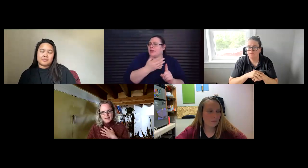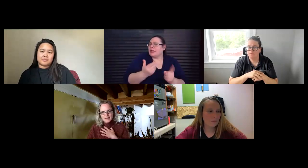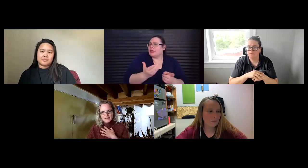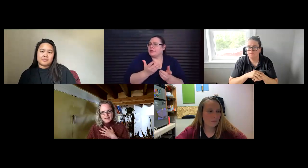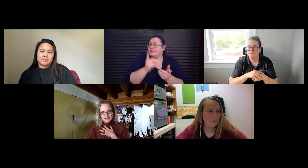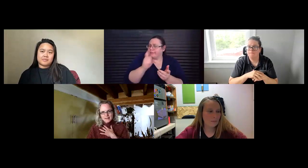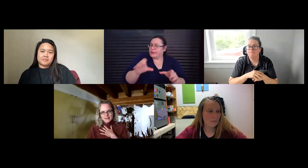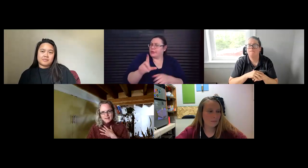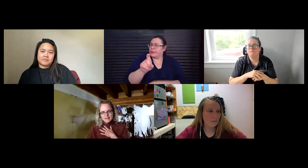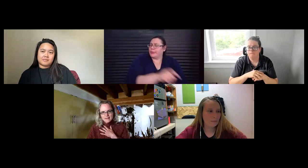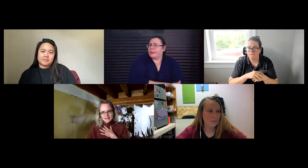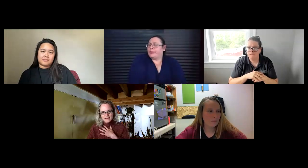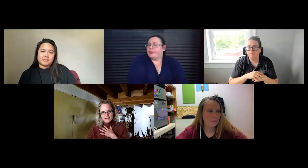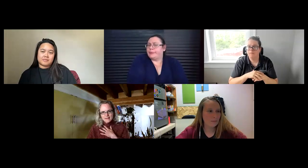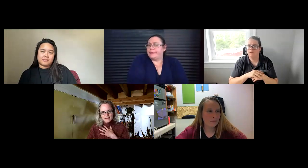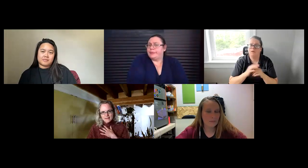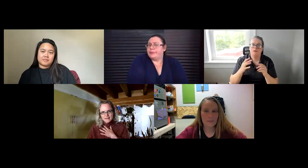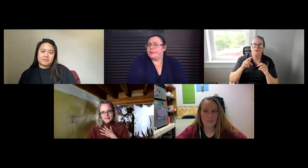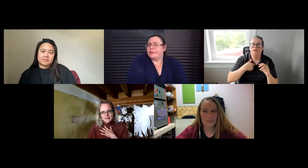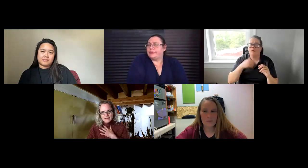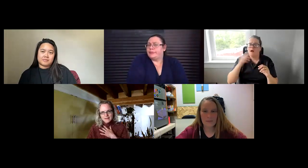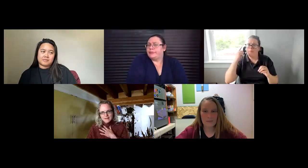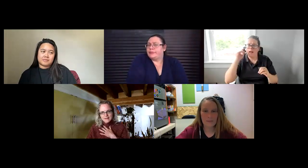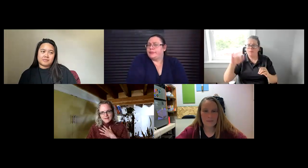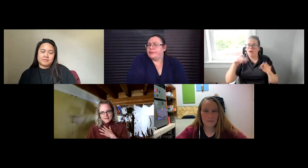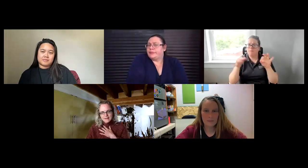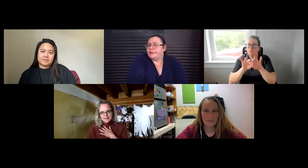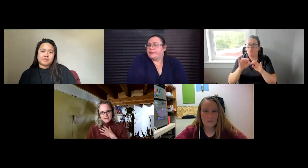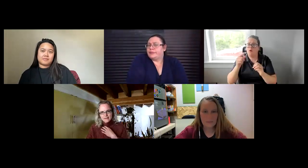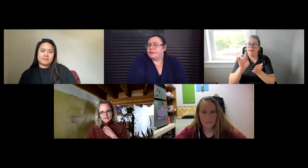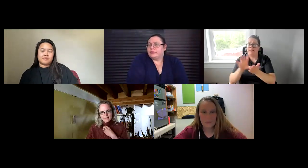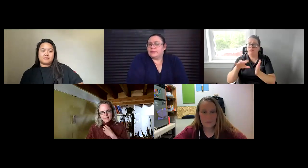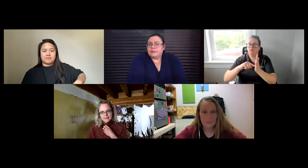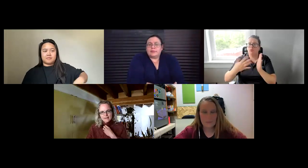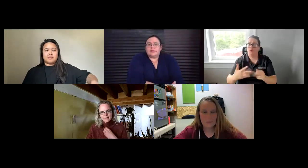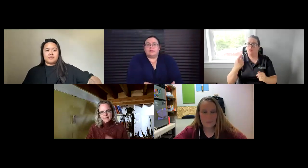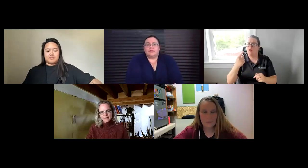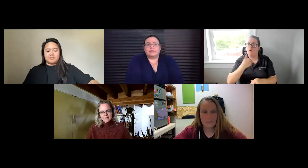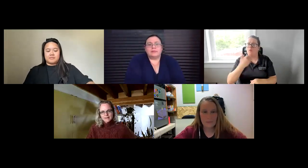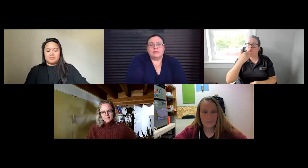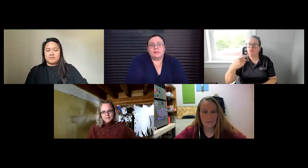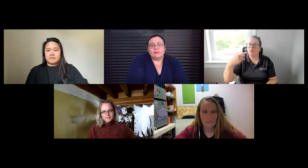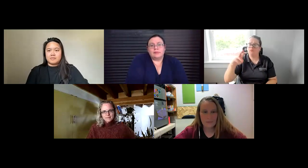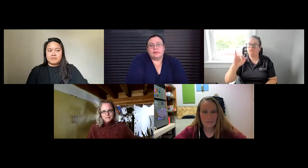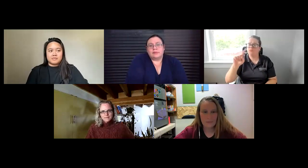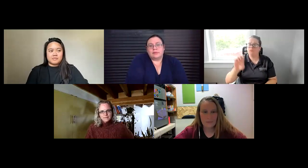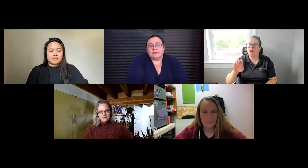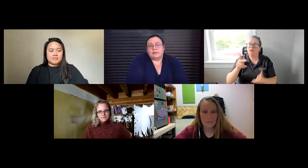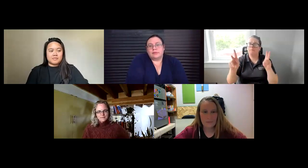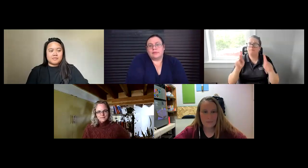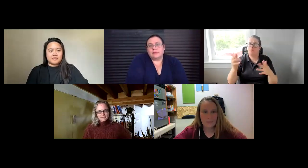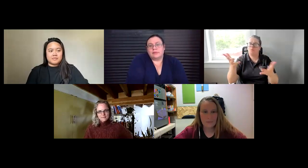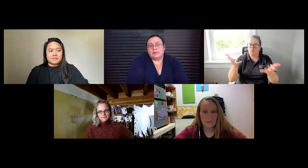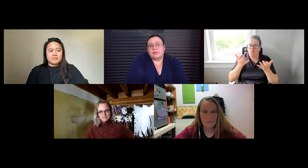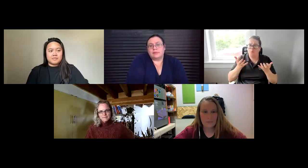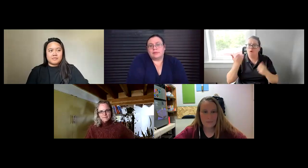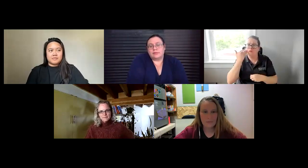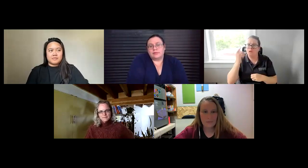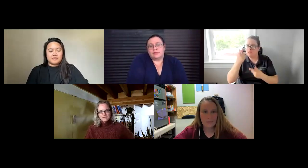Yeah, I think it's important when it comes to a Kickstarter to have a really